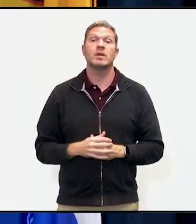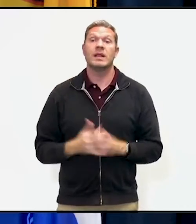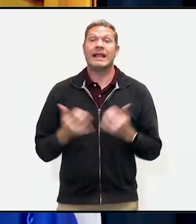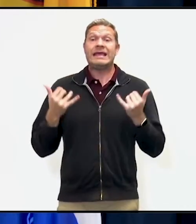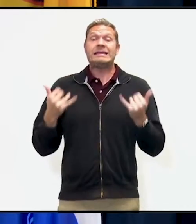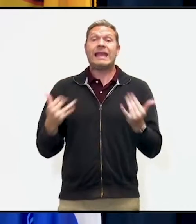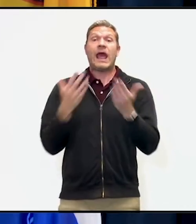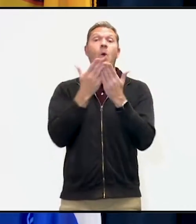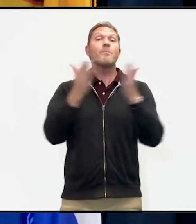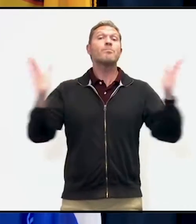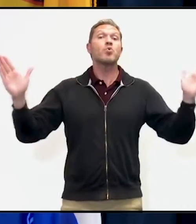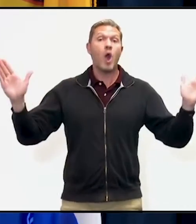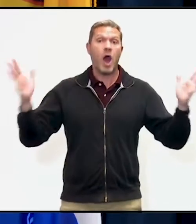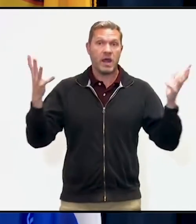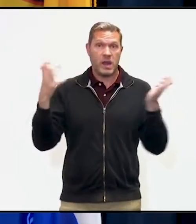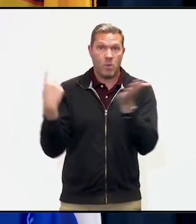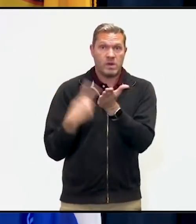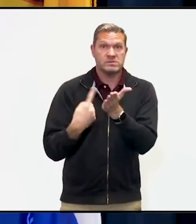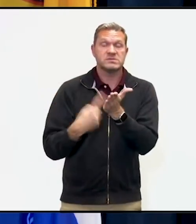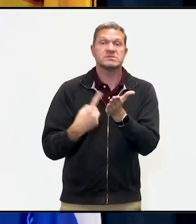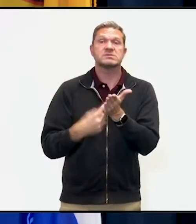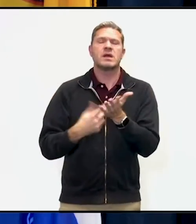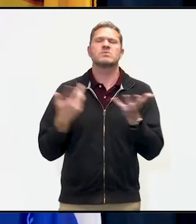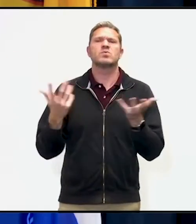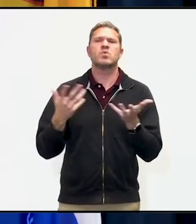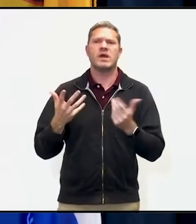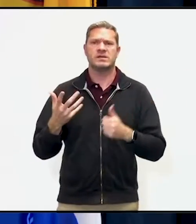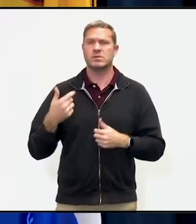Now Long Beach isn't the only of course jurisdiction moving into orange.